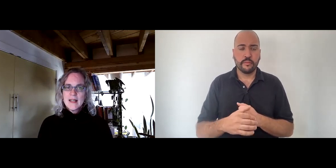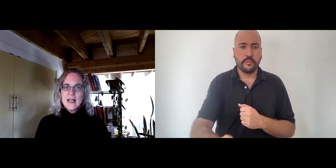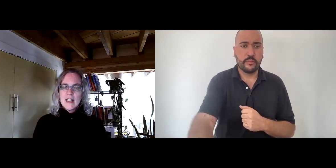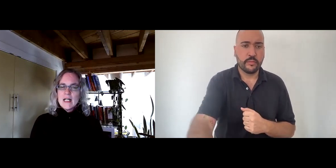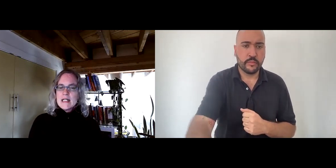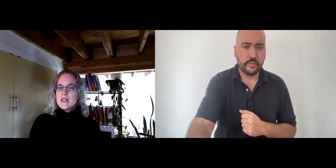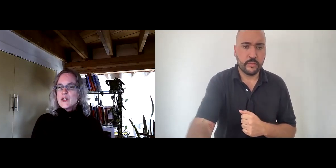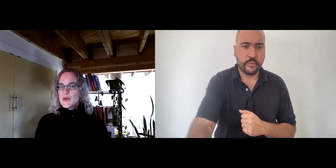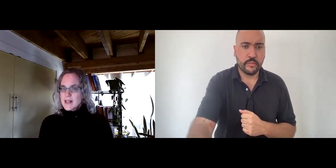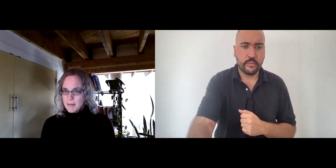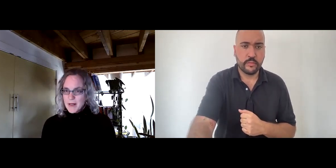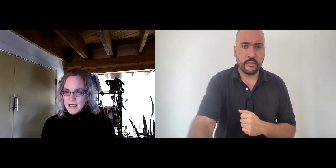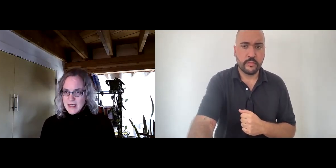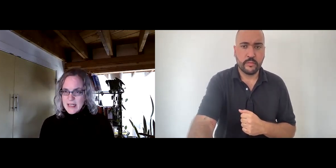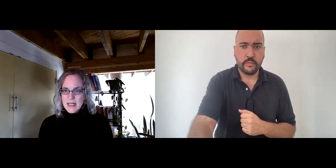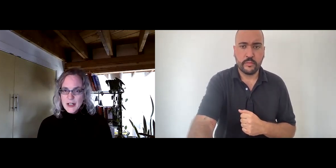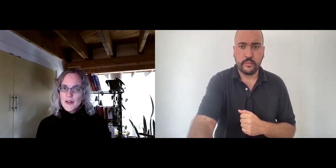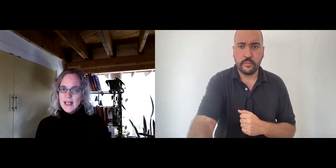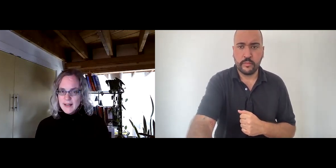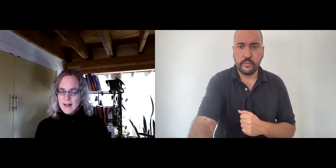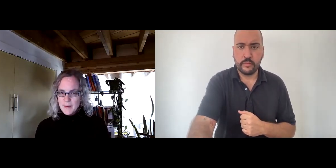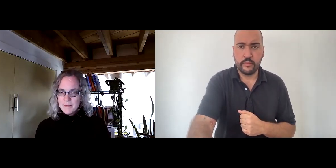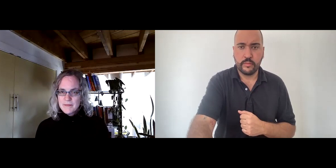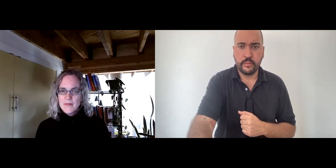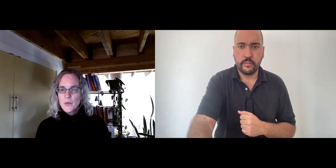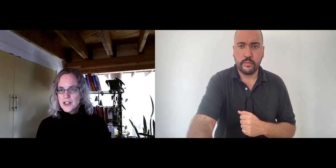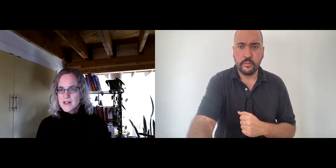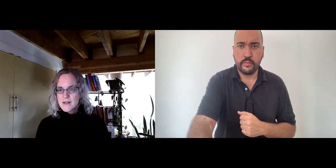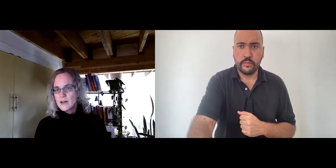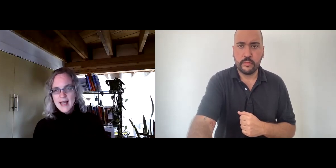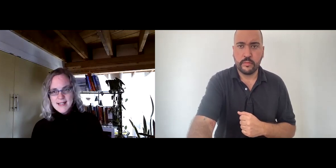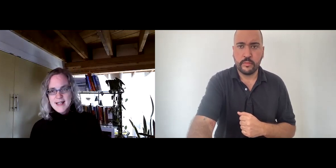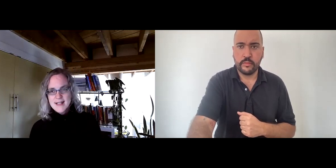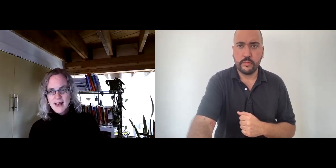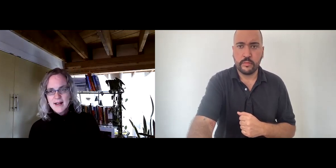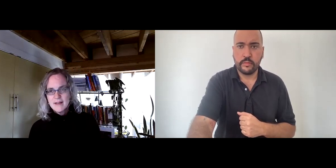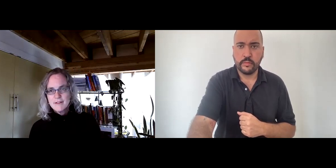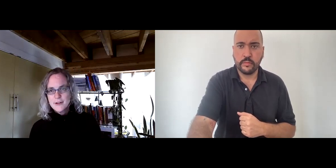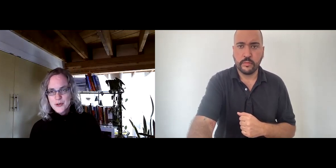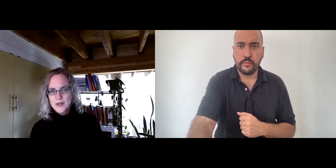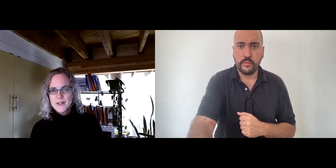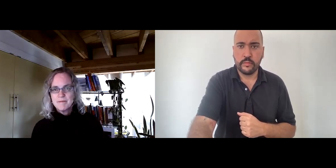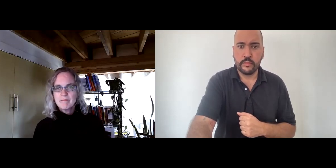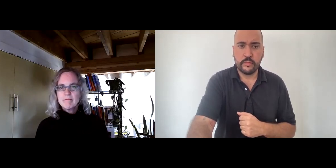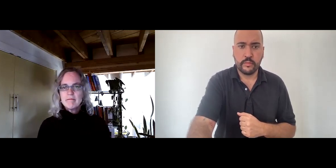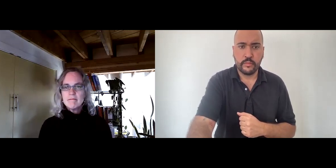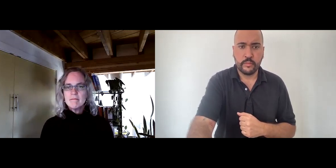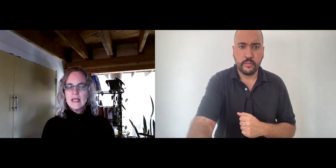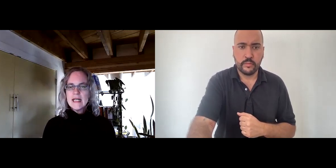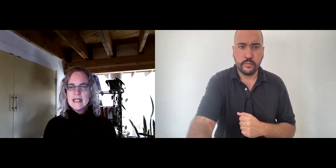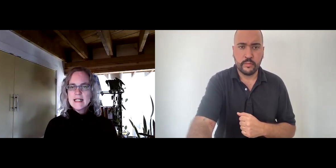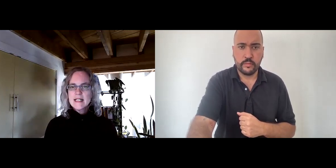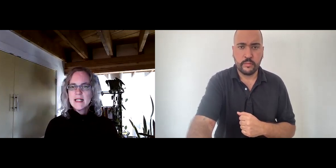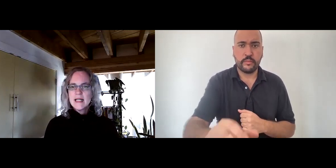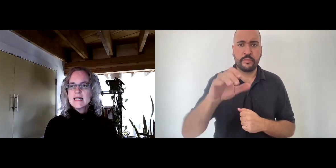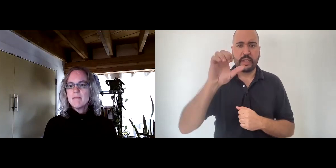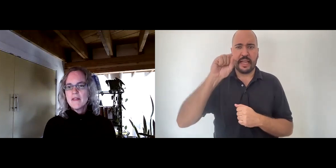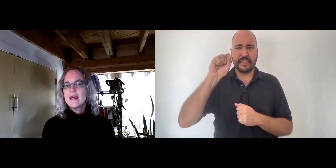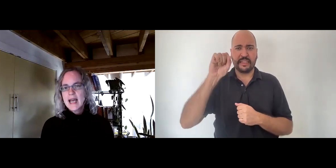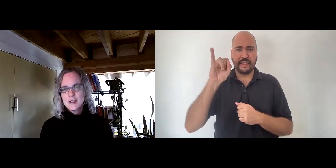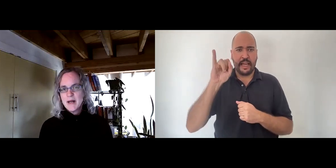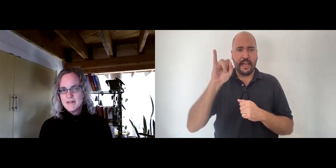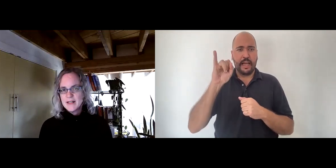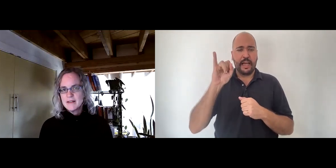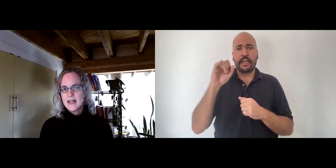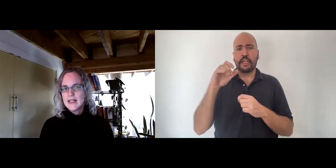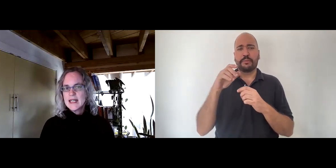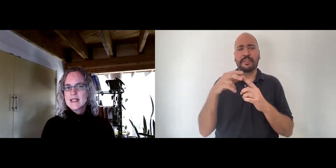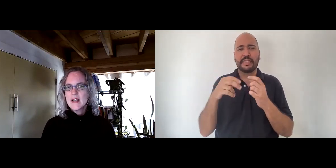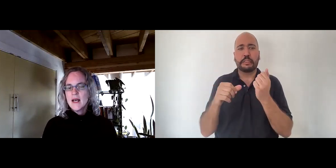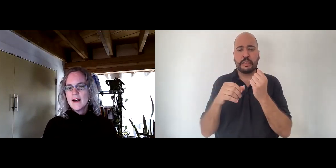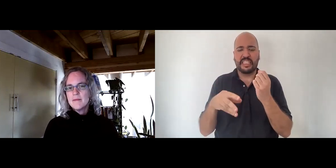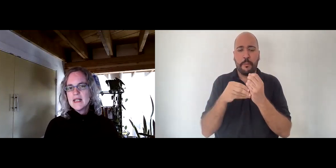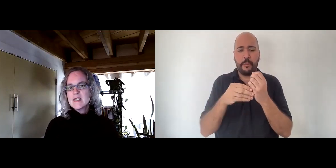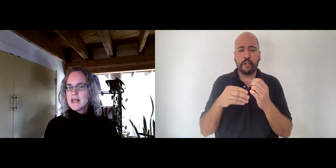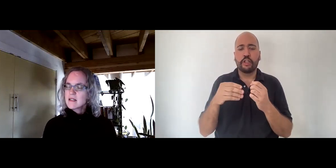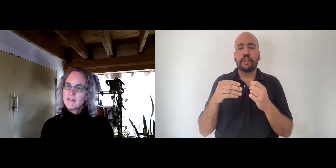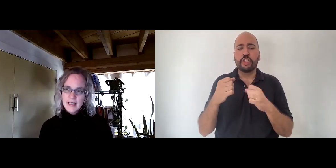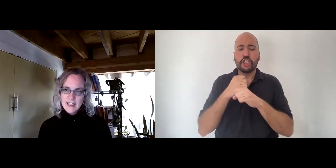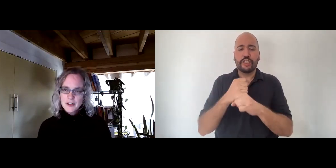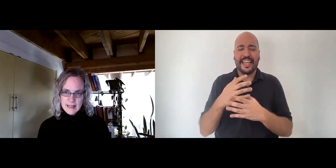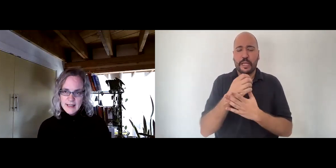So supplemental security income, which is called SSI for short, is a monthly cash benefit, and it's based on financial need.